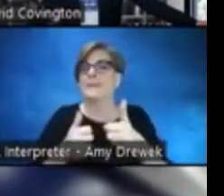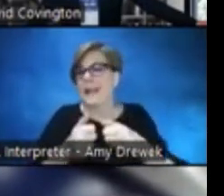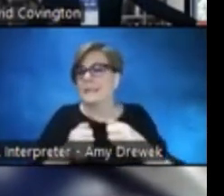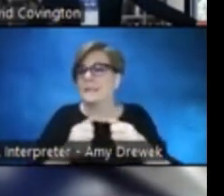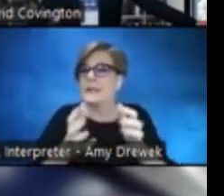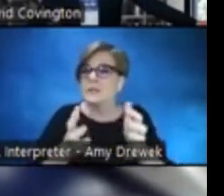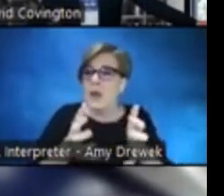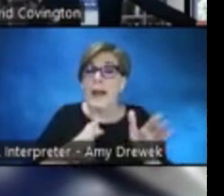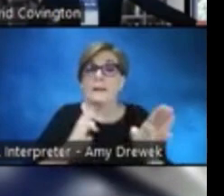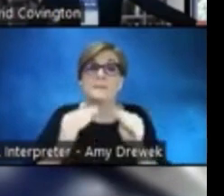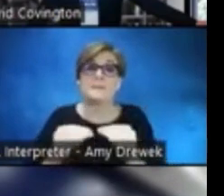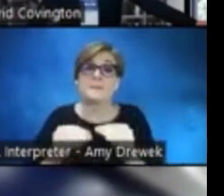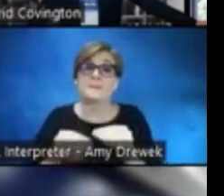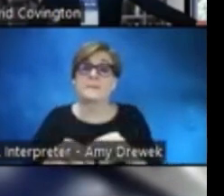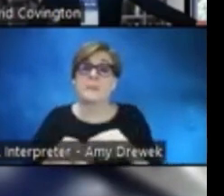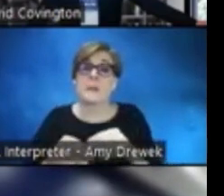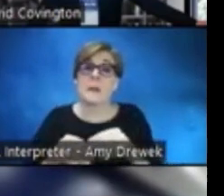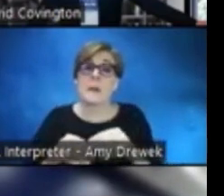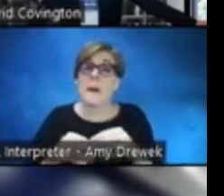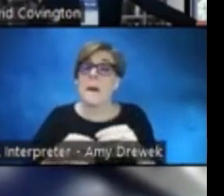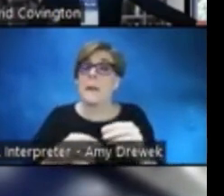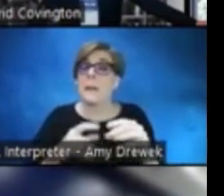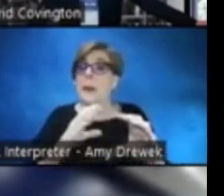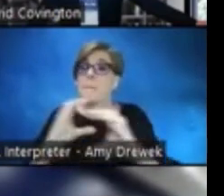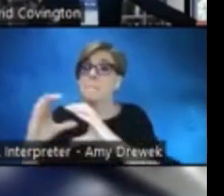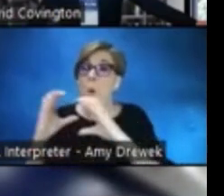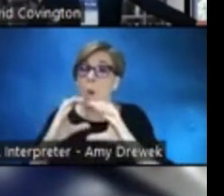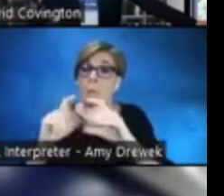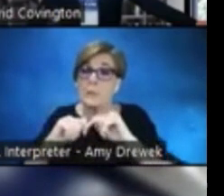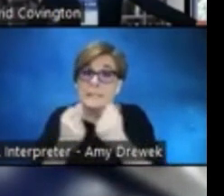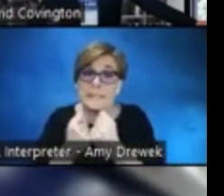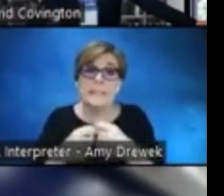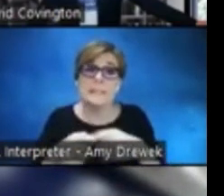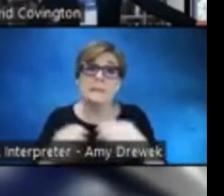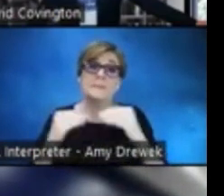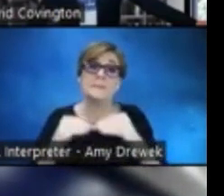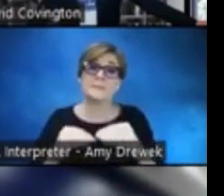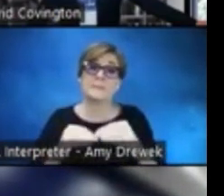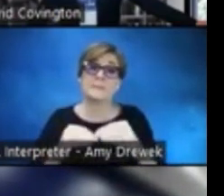THE MOBILE TEAM SPACE, CRISIS RECEIVING SPACE AND LEGISLATION